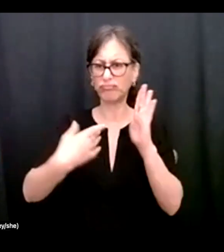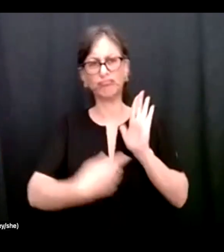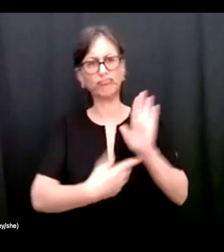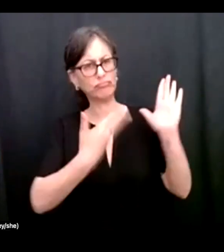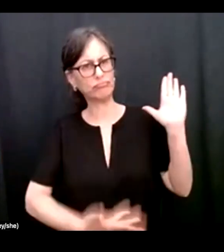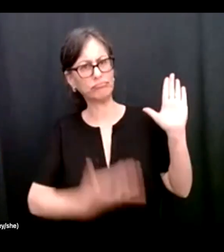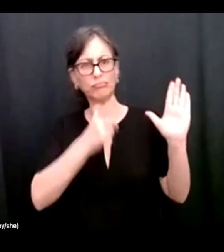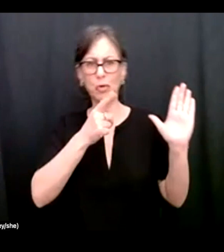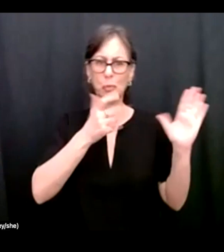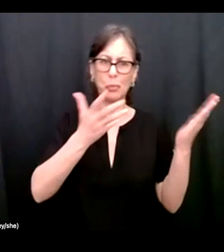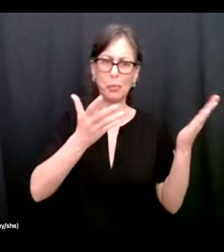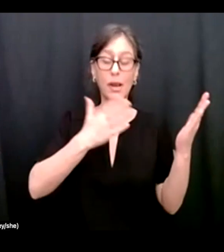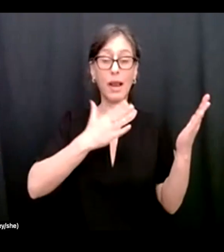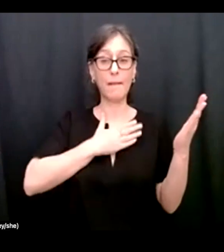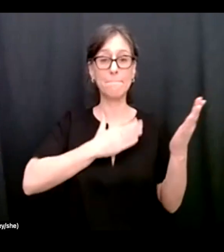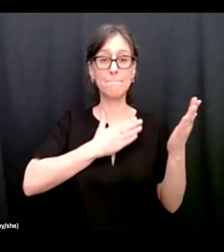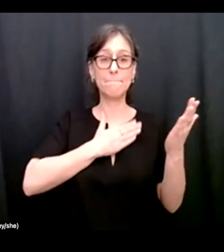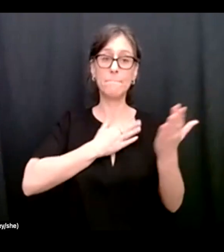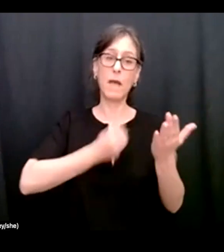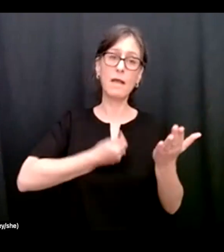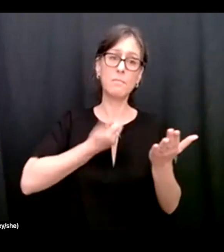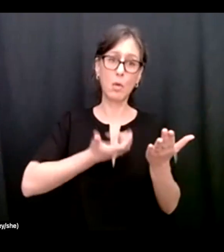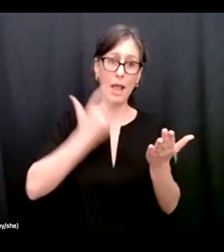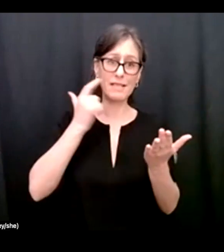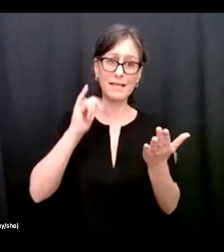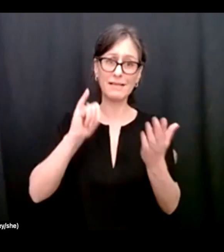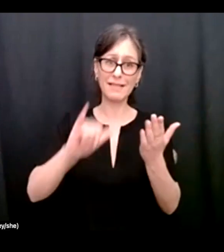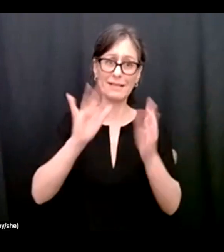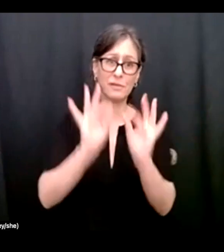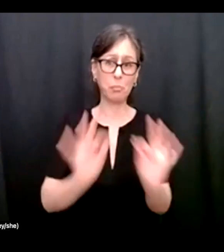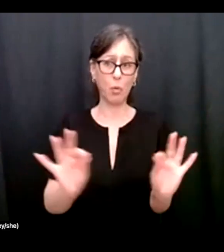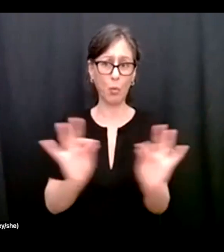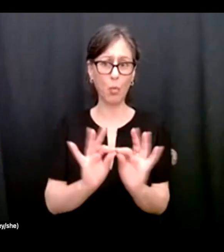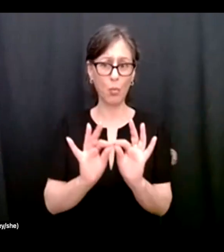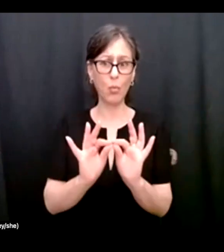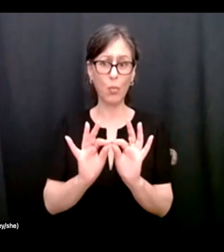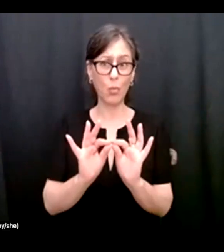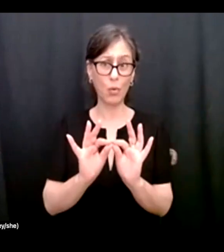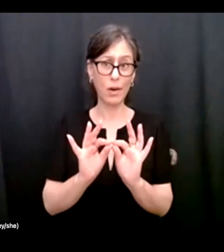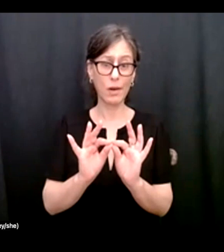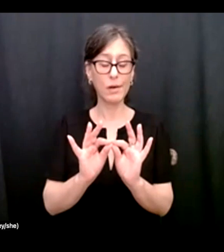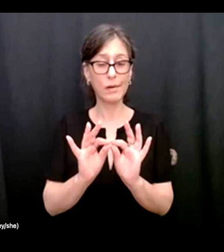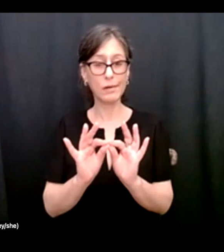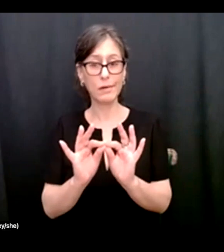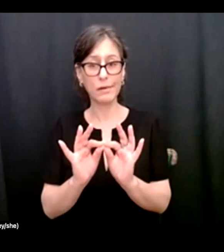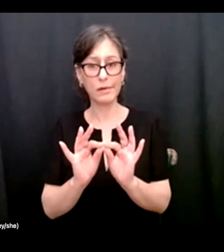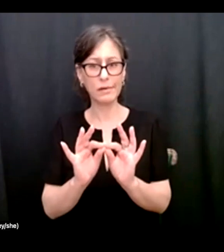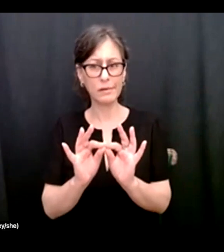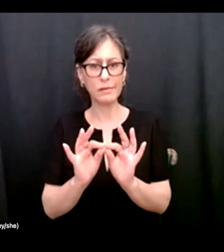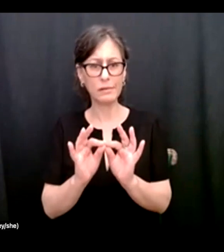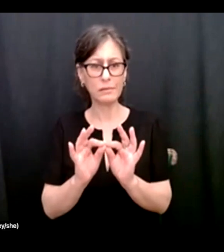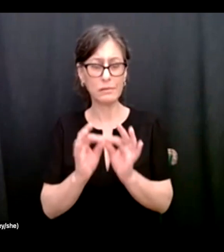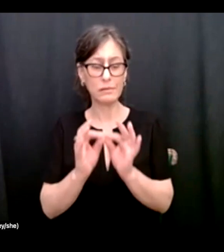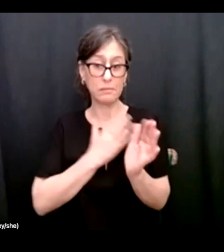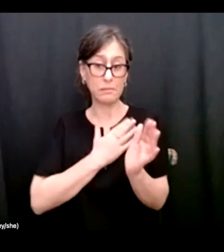And in my own poetics, I think that's a very important a value of mine, which is kind of